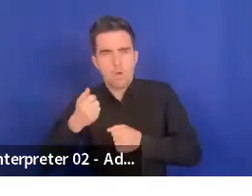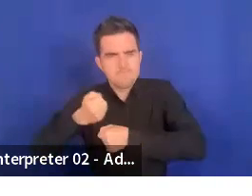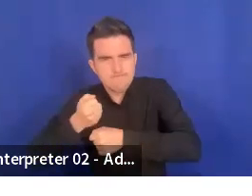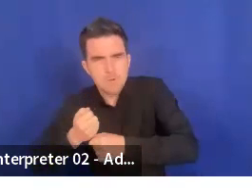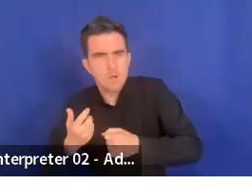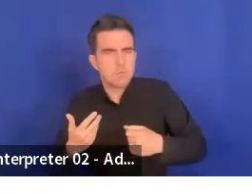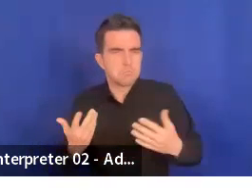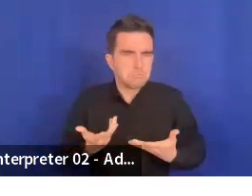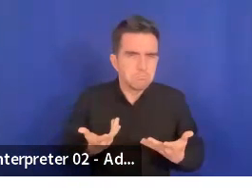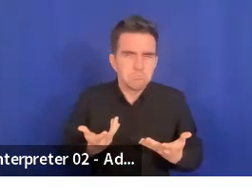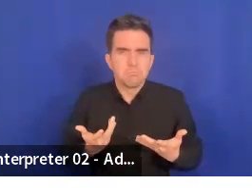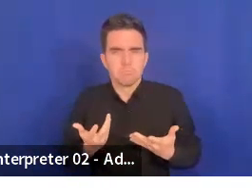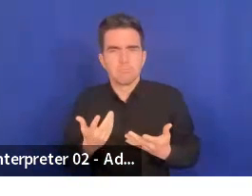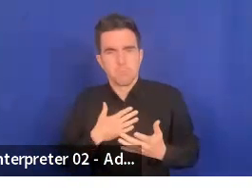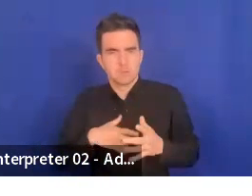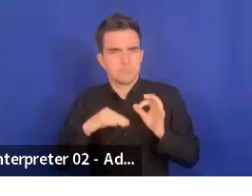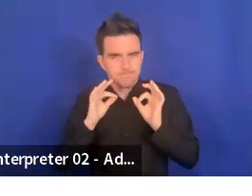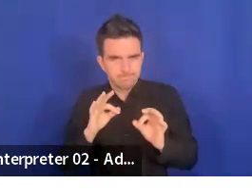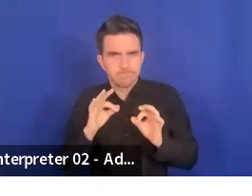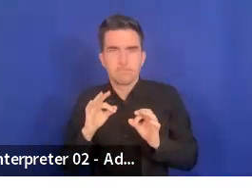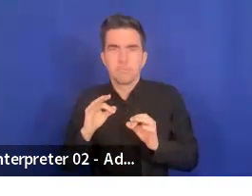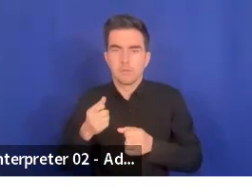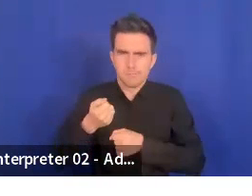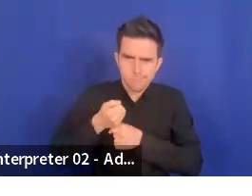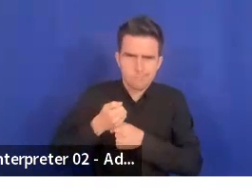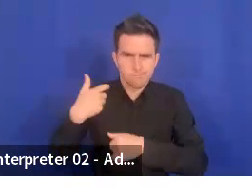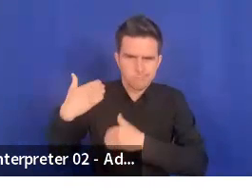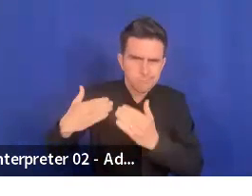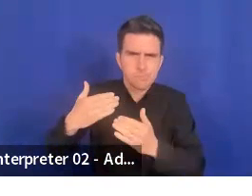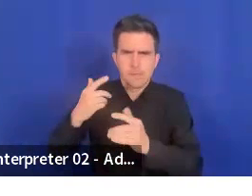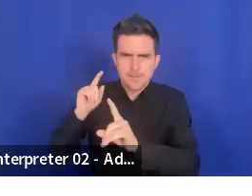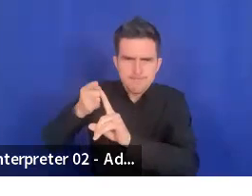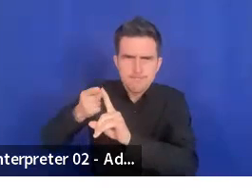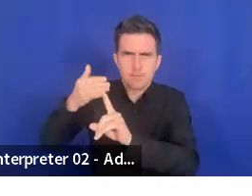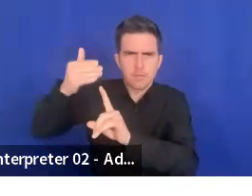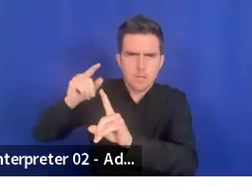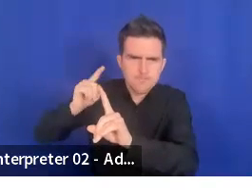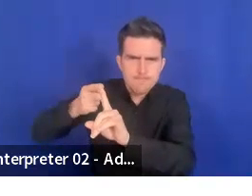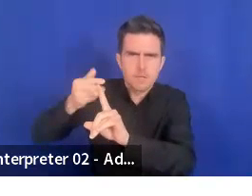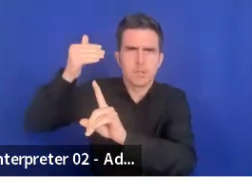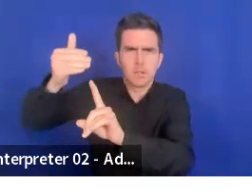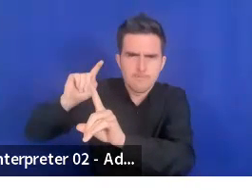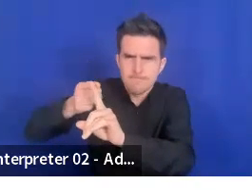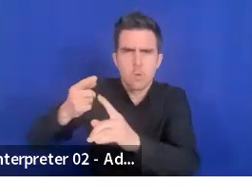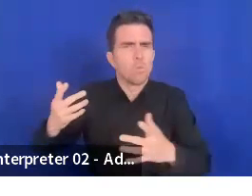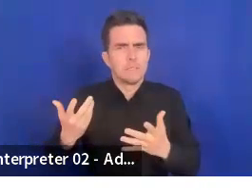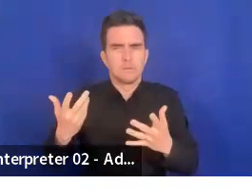for leaders to take, and also for us to track progress on implementation.